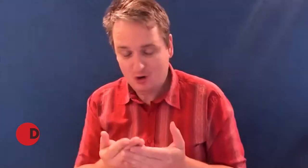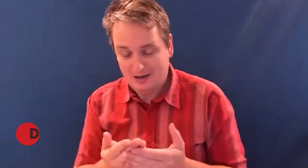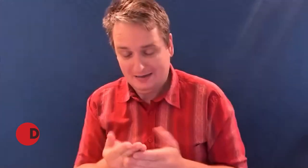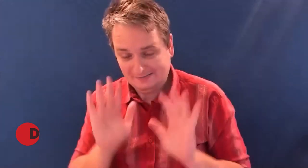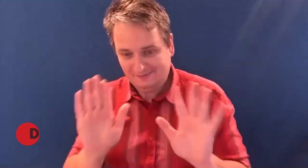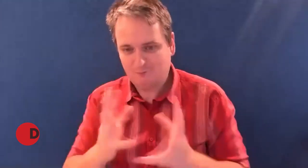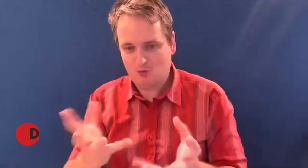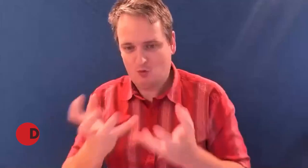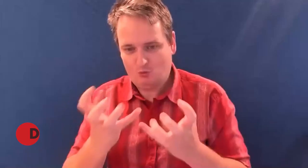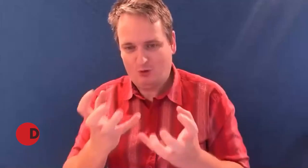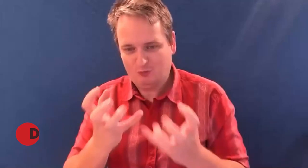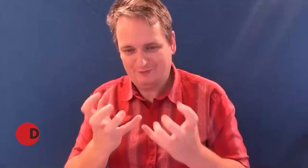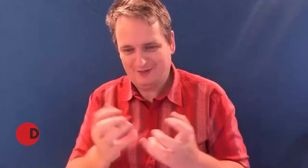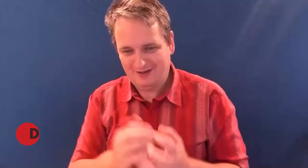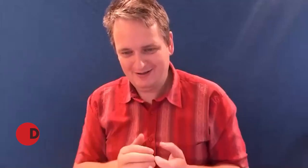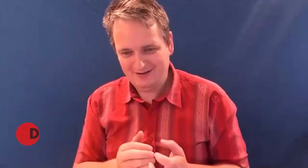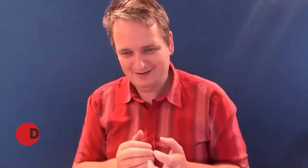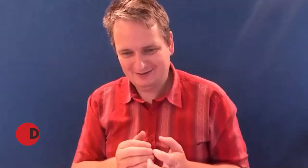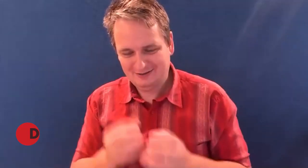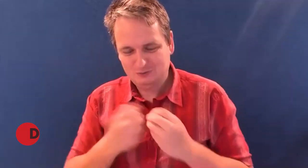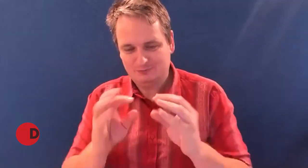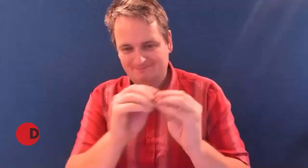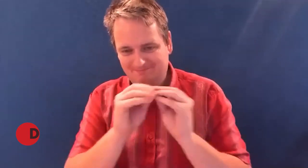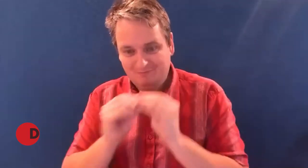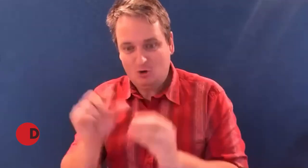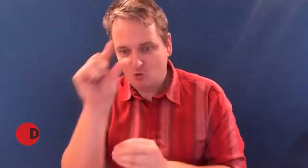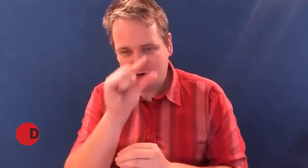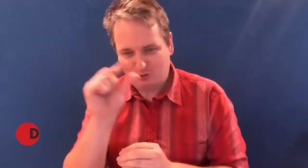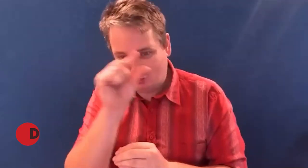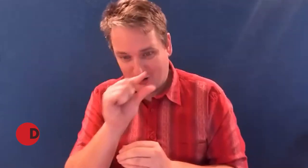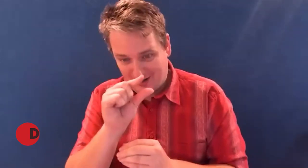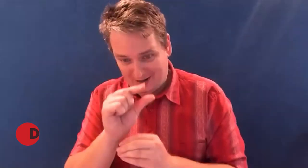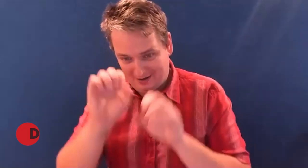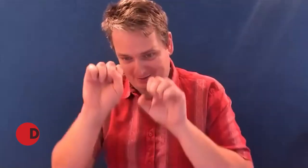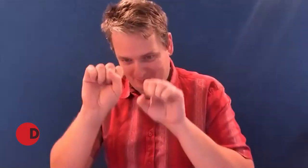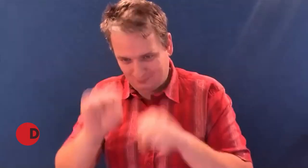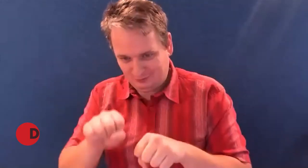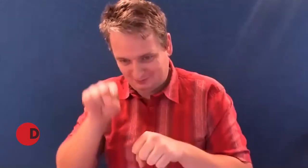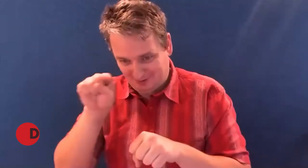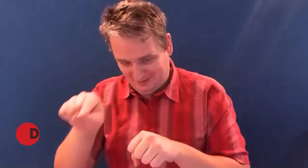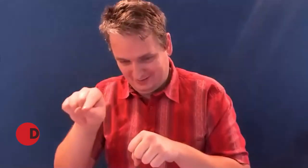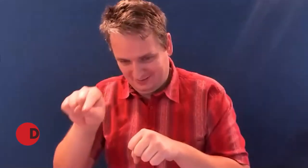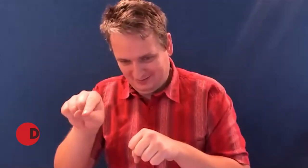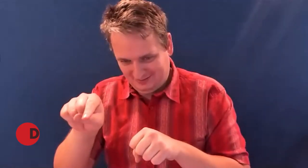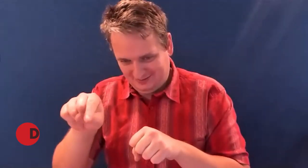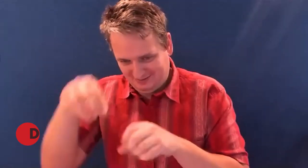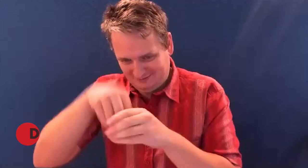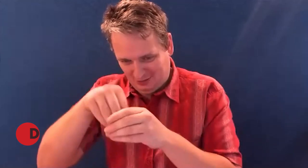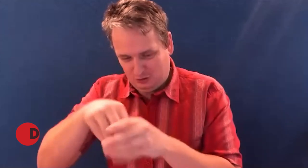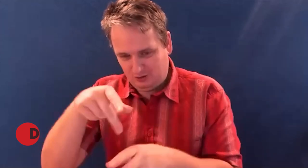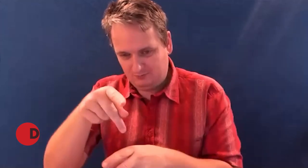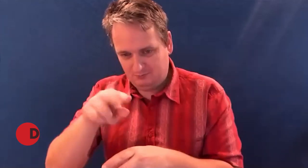We wanted it and talked with Google if we could use the prototype.